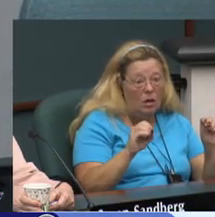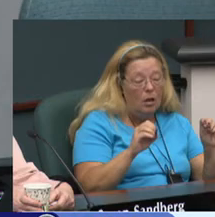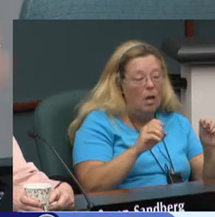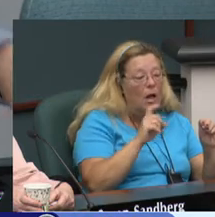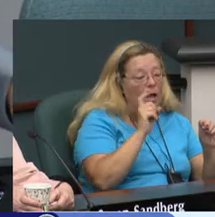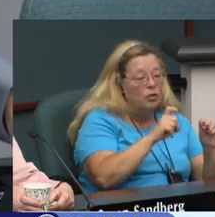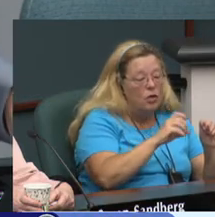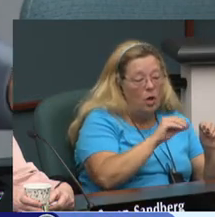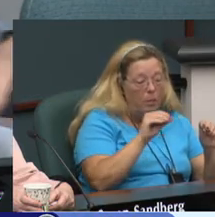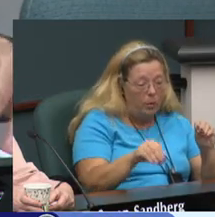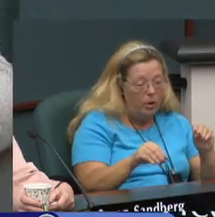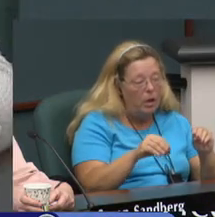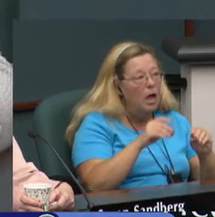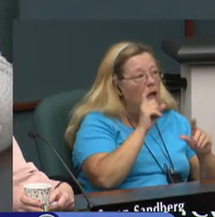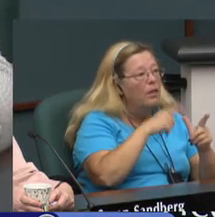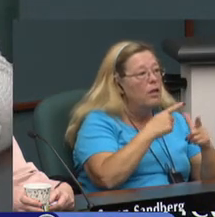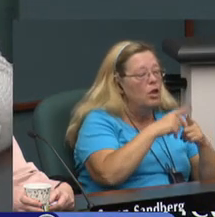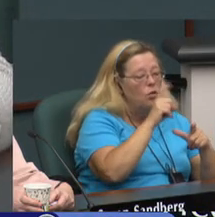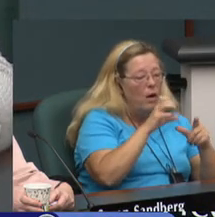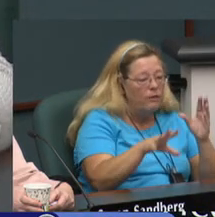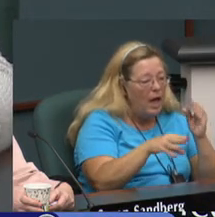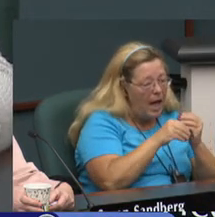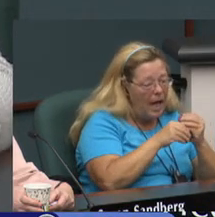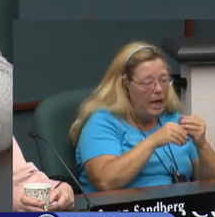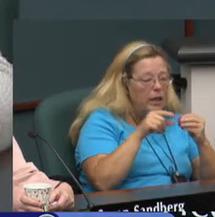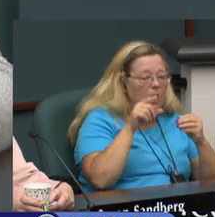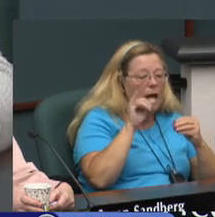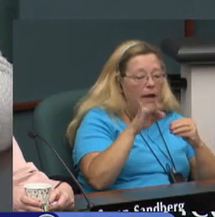that if you're gonna sell it you have to do this well I'll have to follow up with